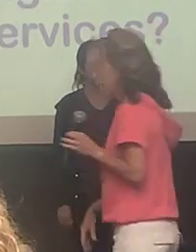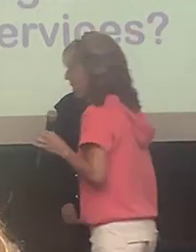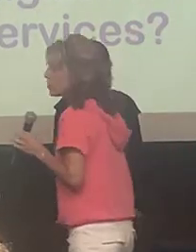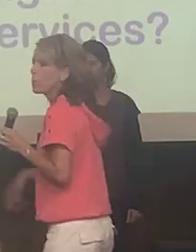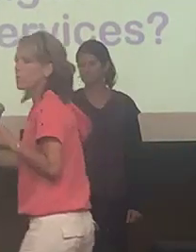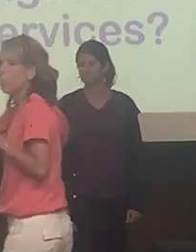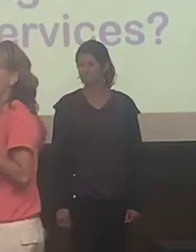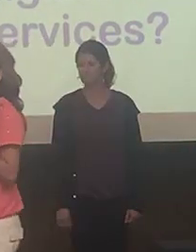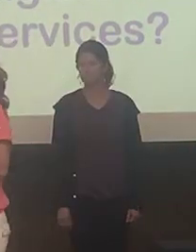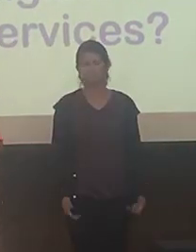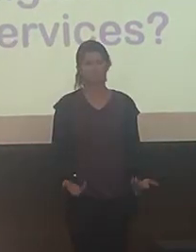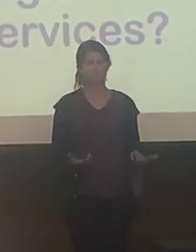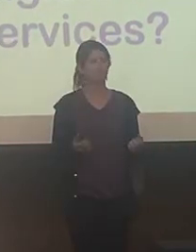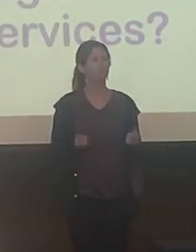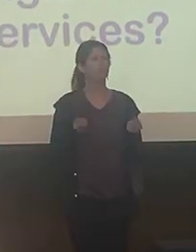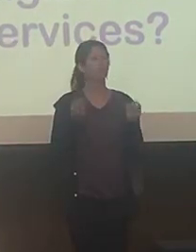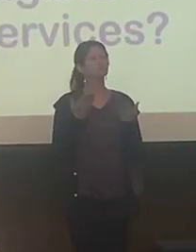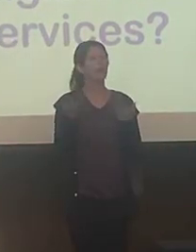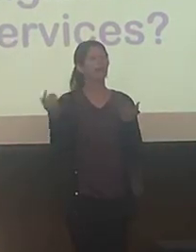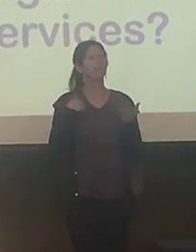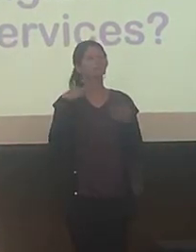and there's multiple items within that that we're going to be able to share